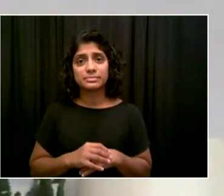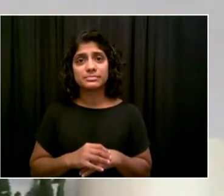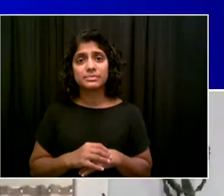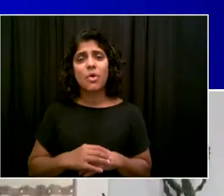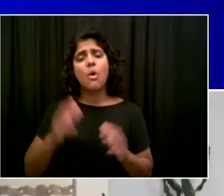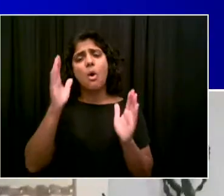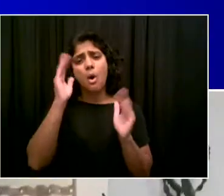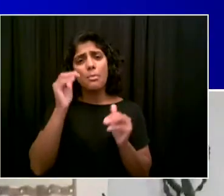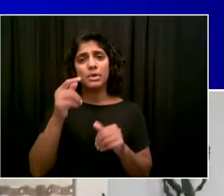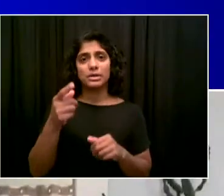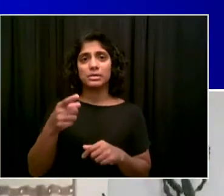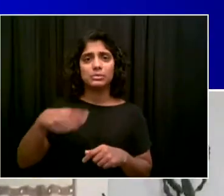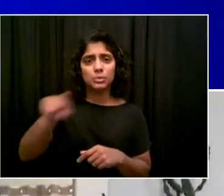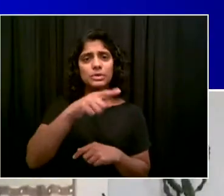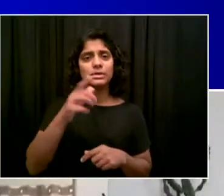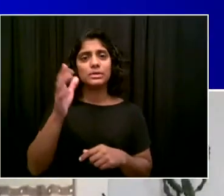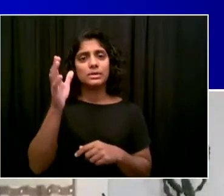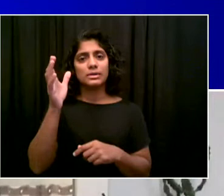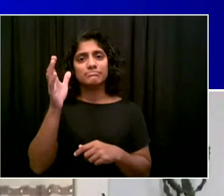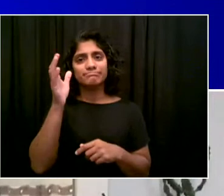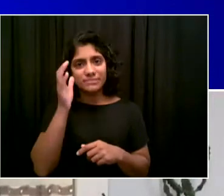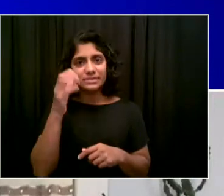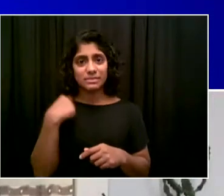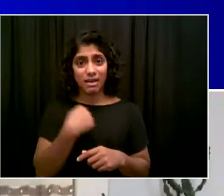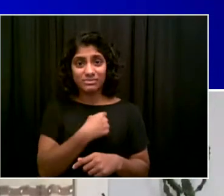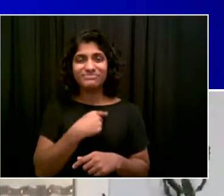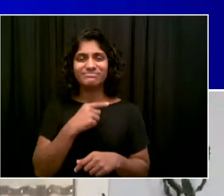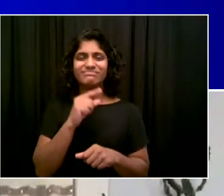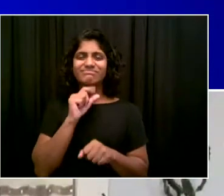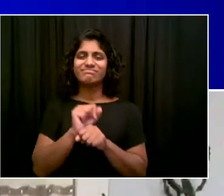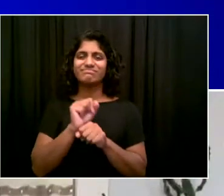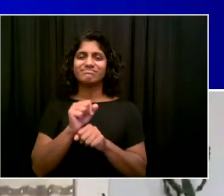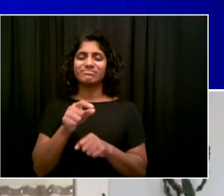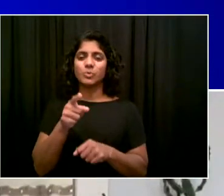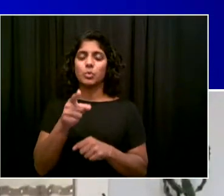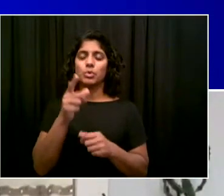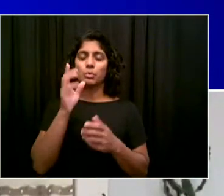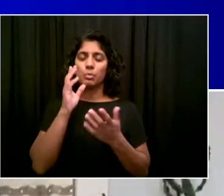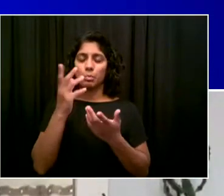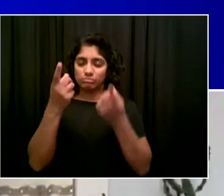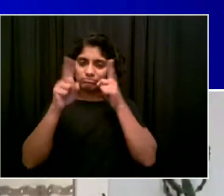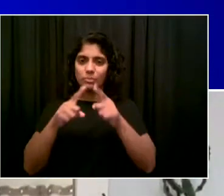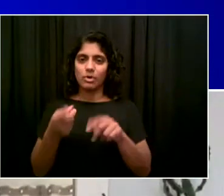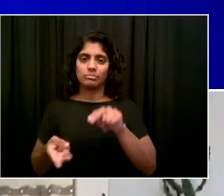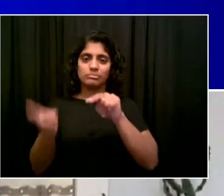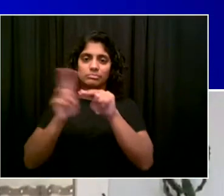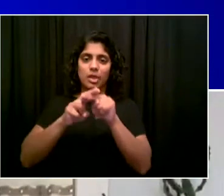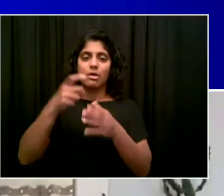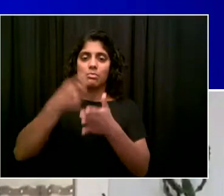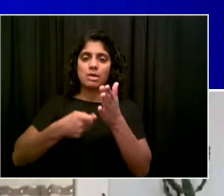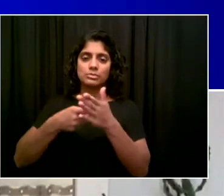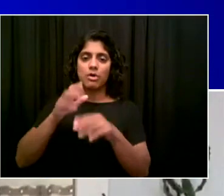THIS MR. MAYOR. I'M HOPING WE ARE HEARD AND CONGESTION PRICING IS IN ACTED AS SOON AS